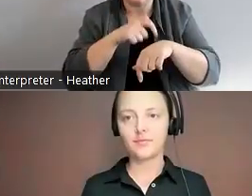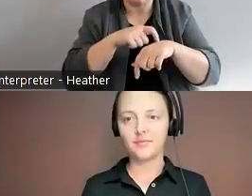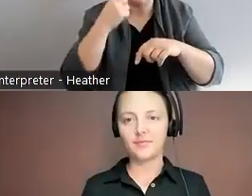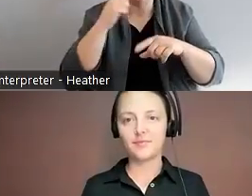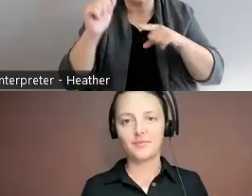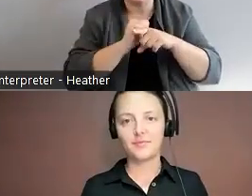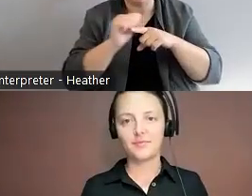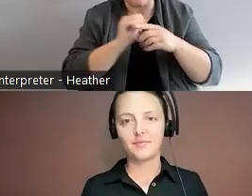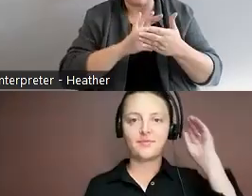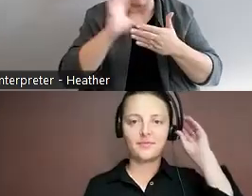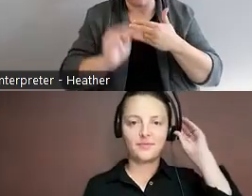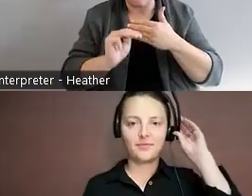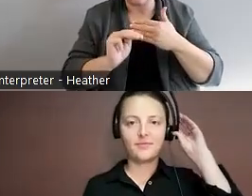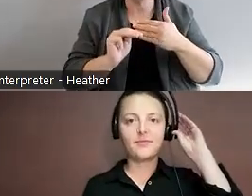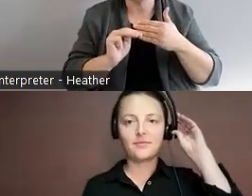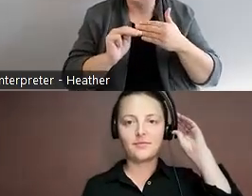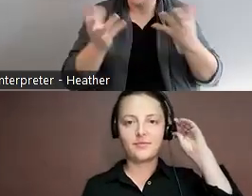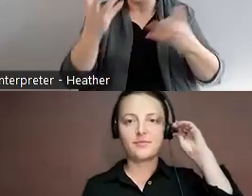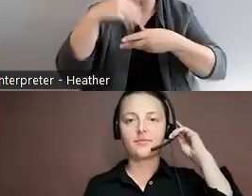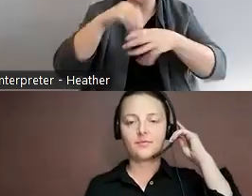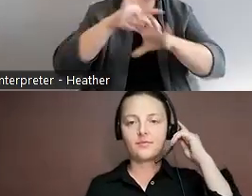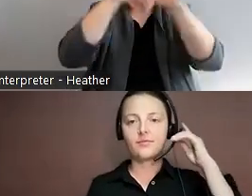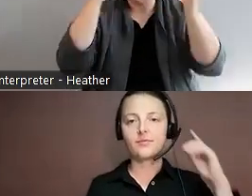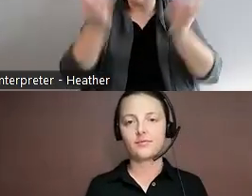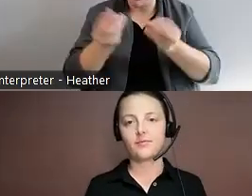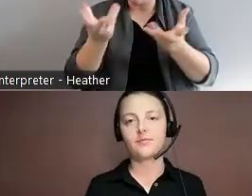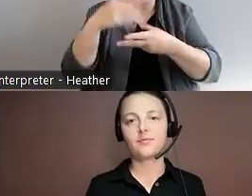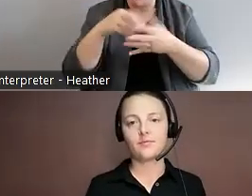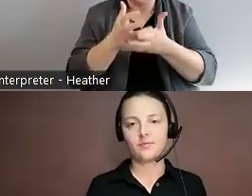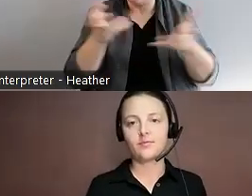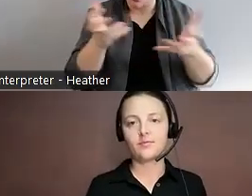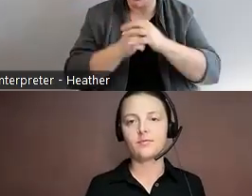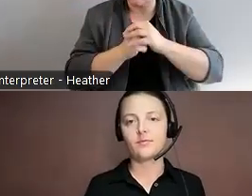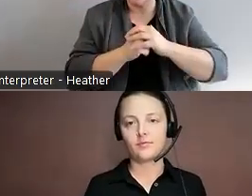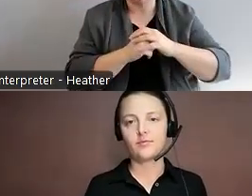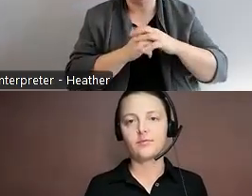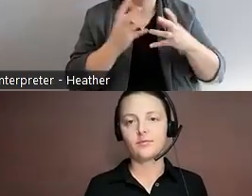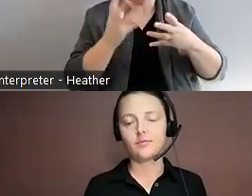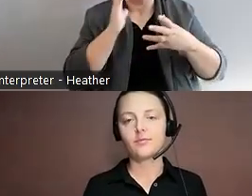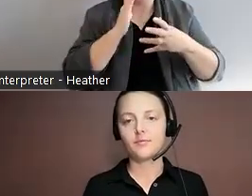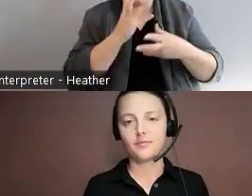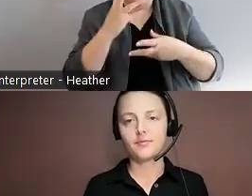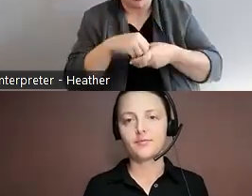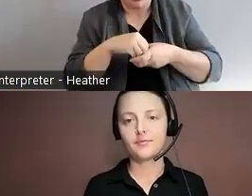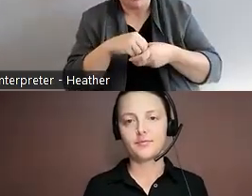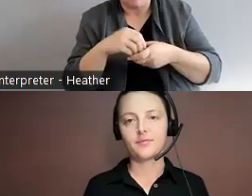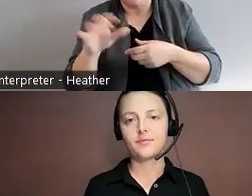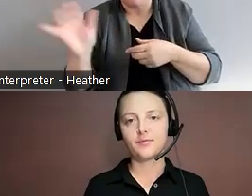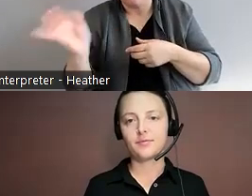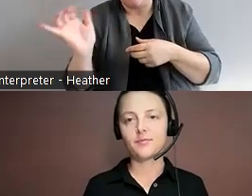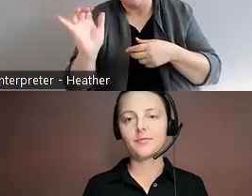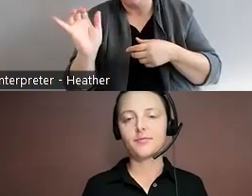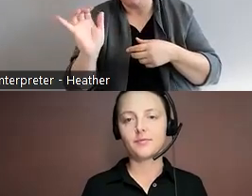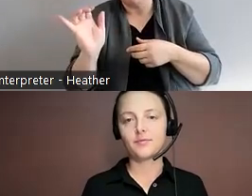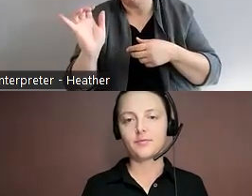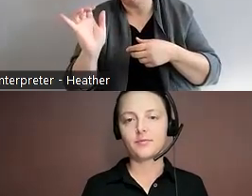staff is very comprehensive um you know and um you know it includes uh like you know some restraints